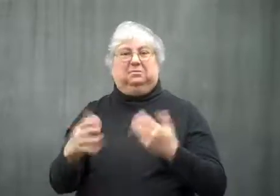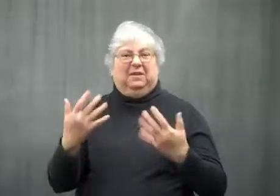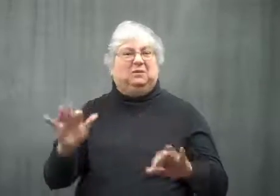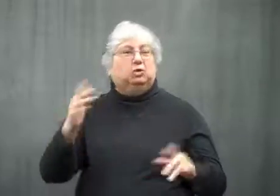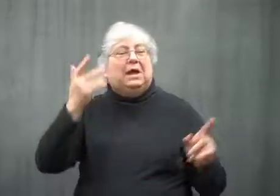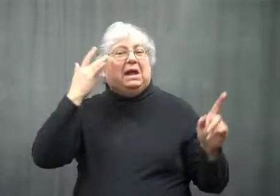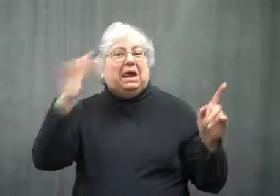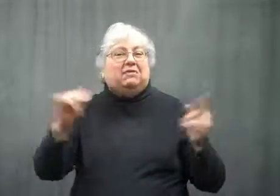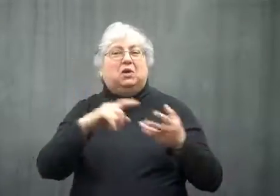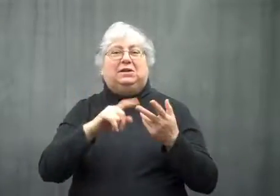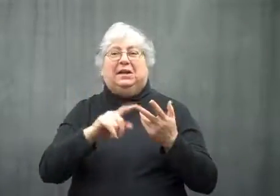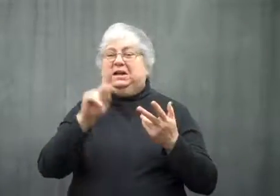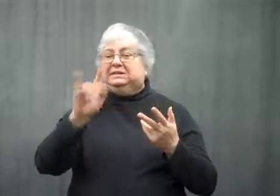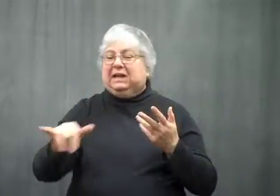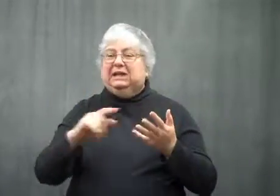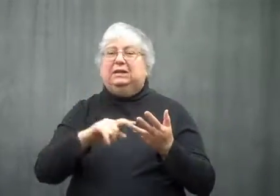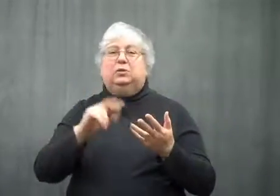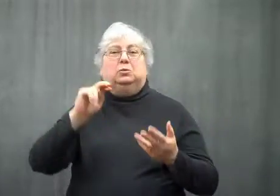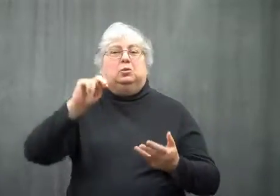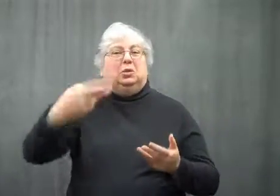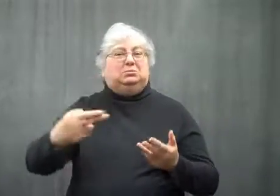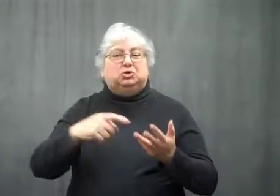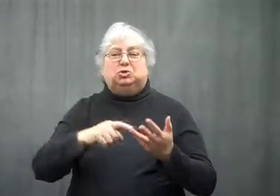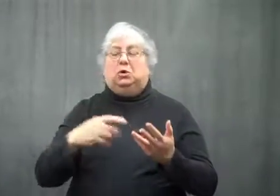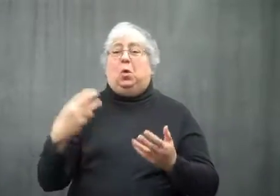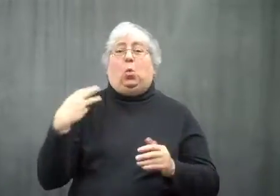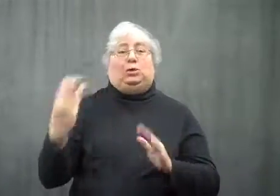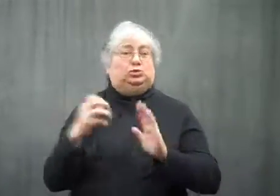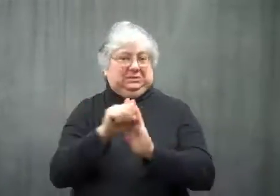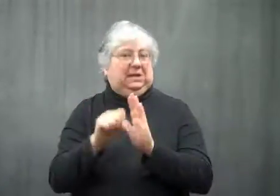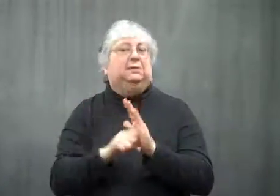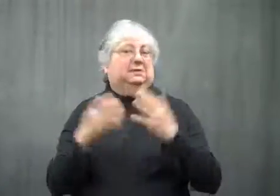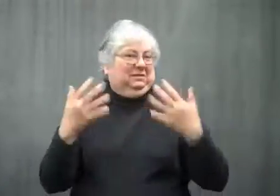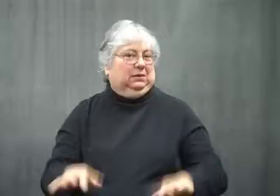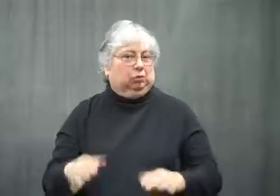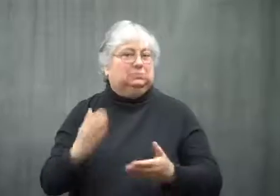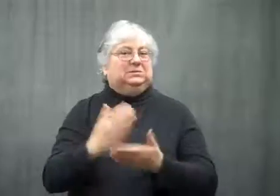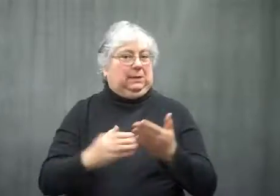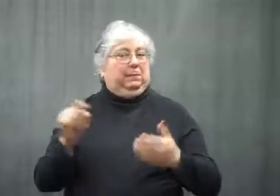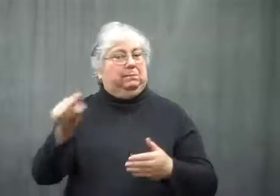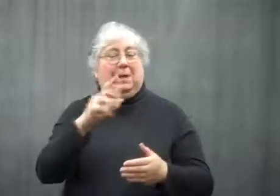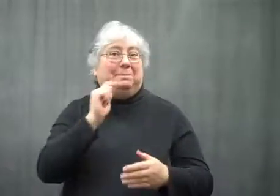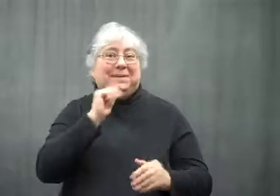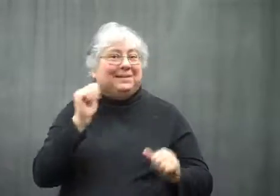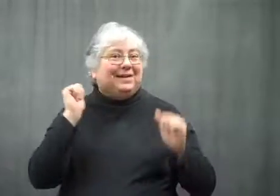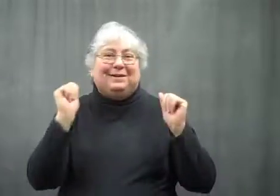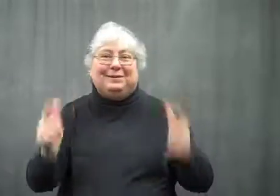California, Kentucky, New Hampshire and Washington state have done so, but not all states have.